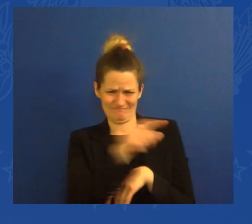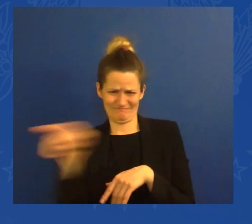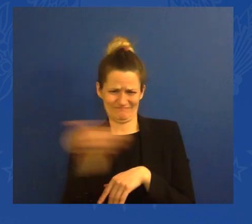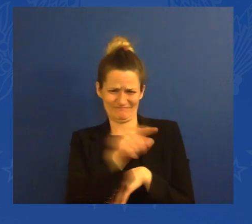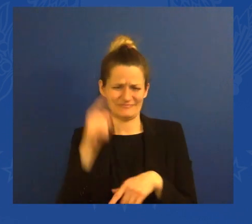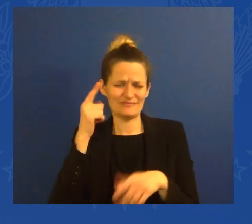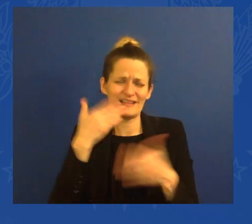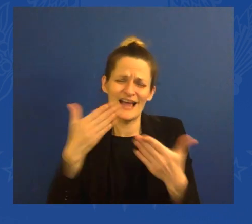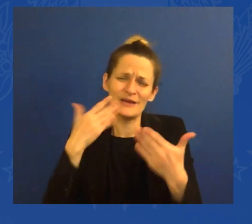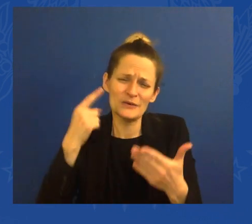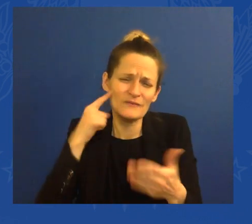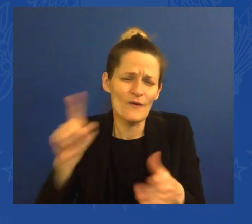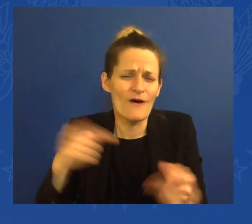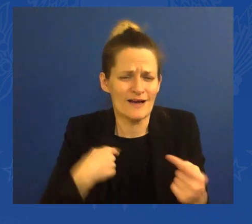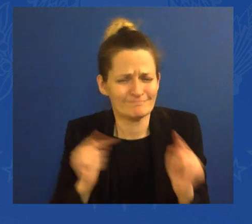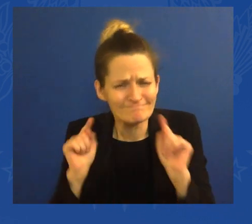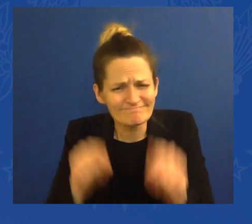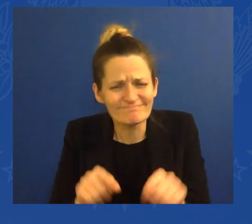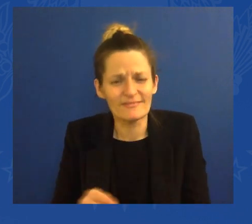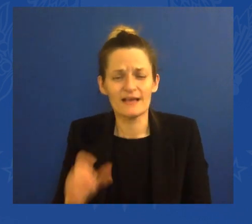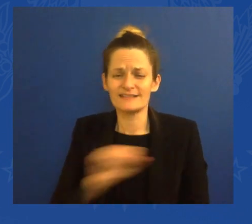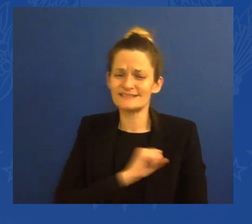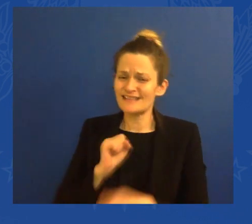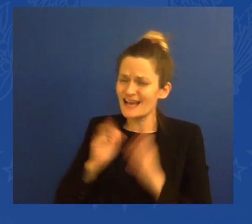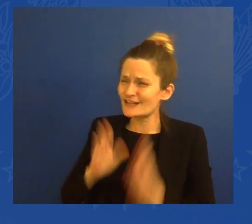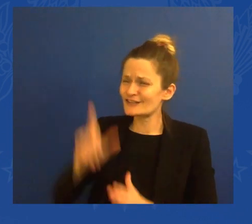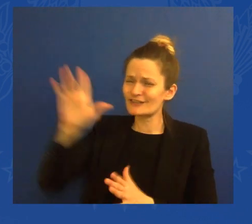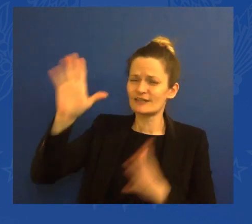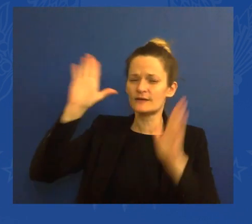Tammy Baldwin, Amy Klobuchar, Tina Smith,